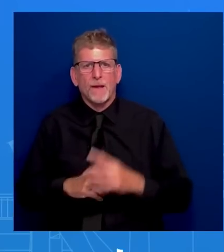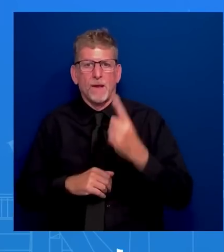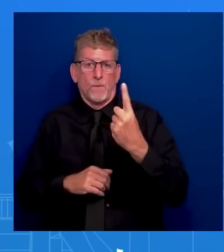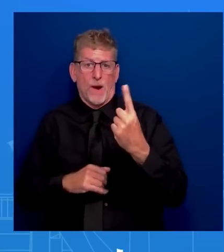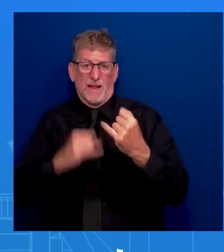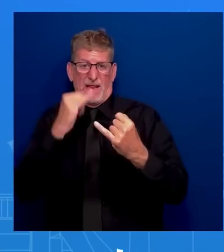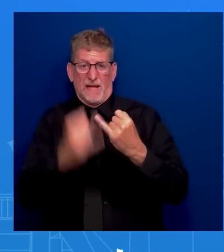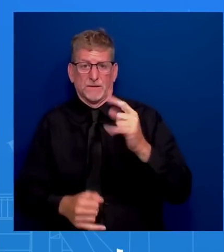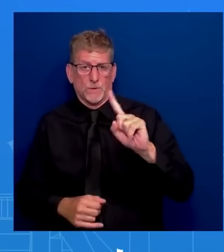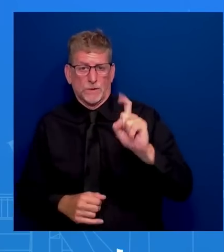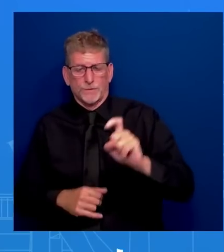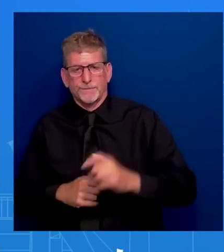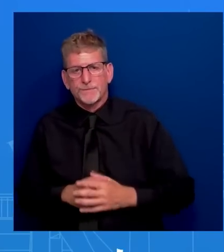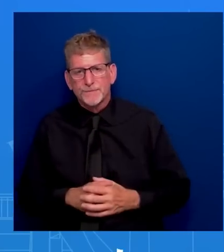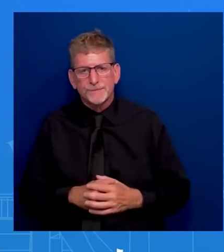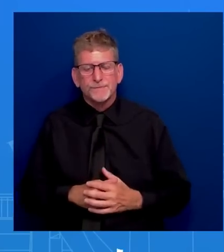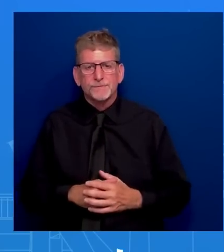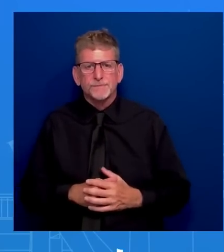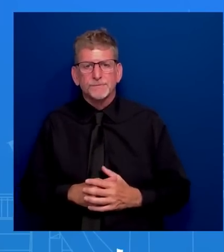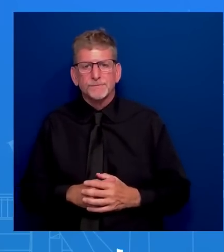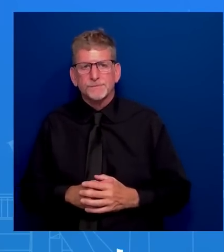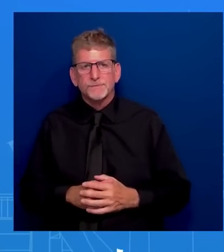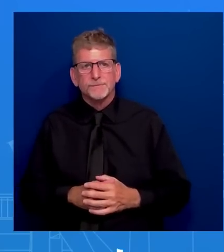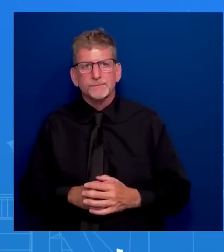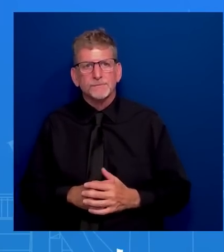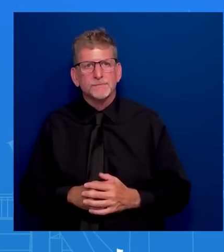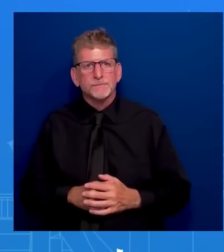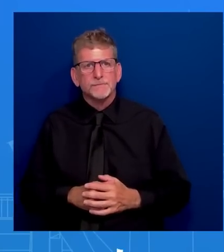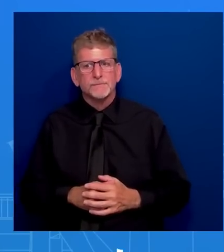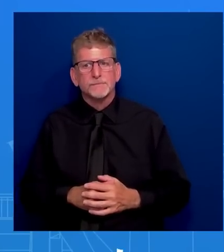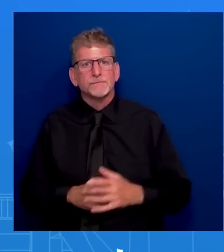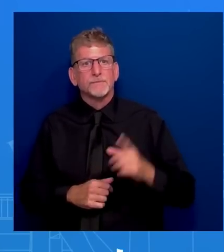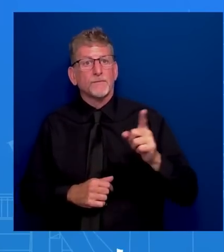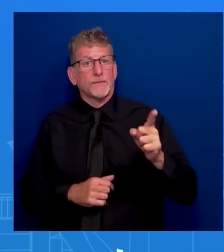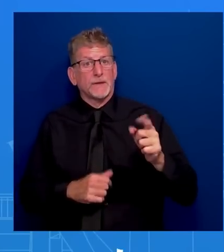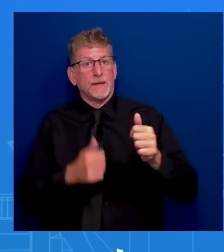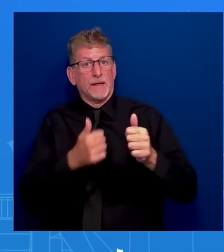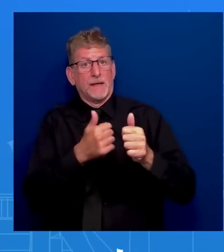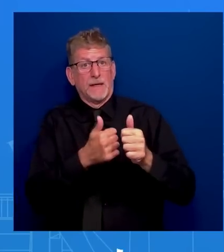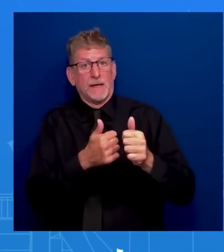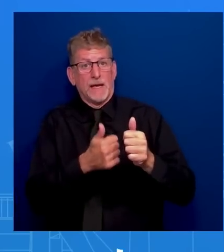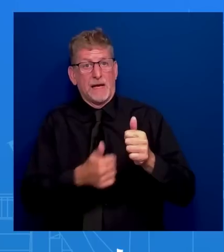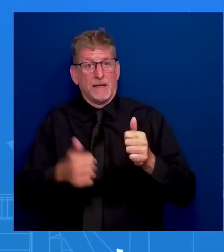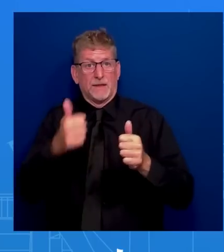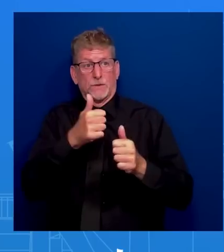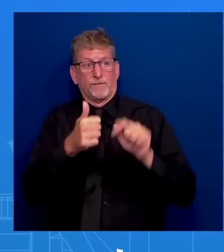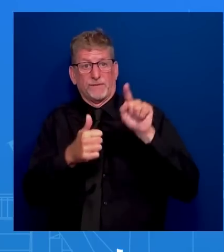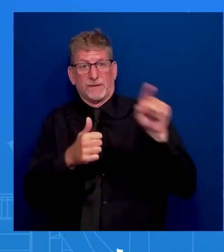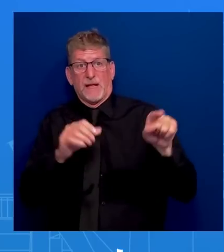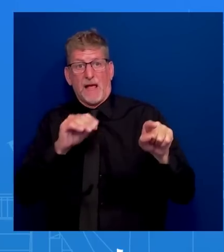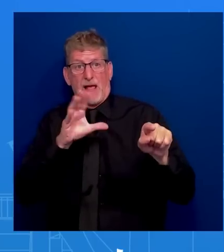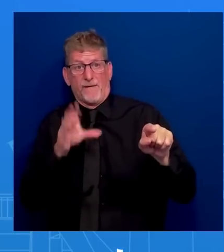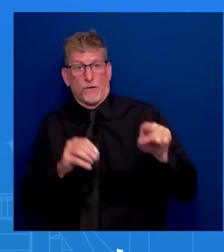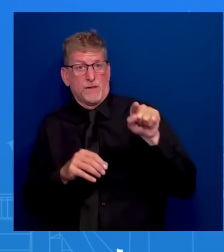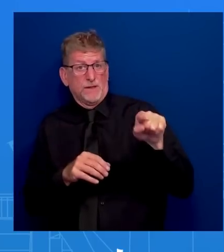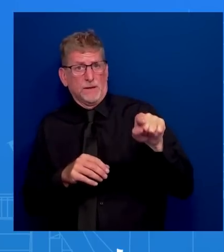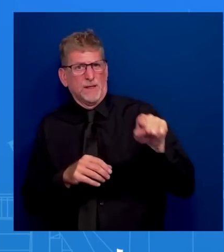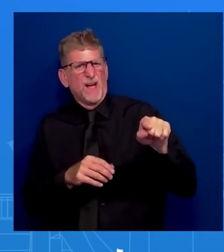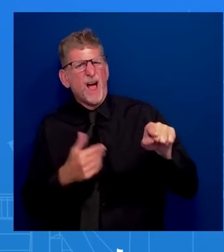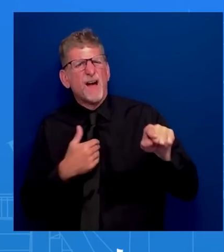Yesterday, he unveiled the U.S. -- the new U.S. strategy for Sub-Saharan Africa. But that strategy doesn't really --